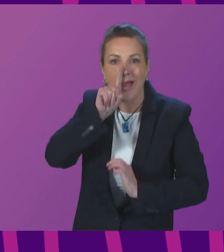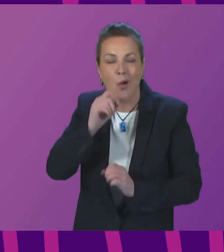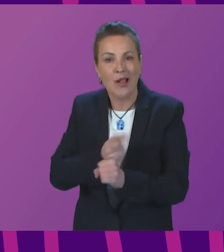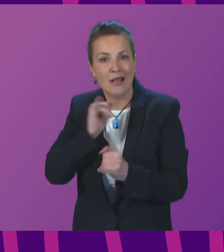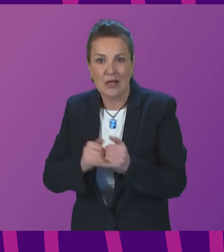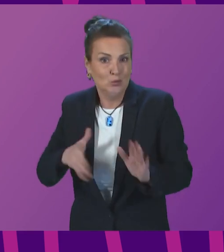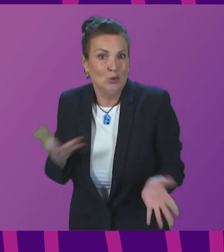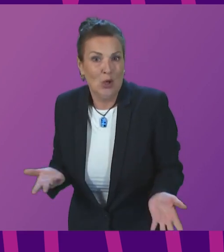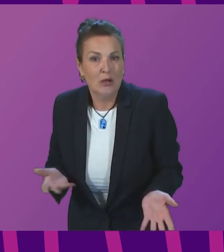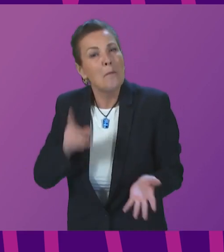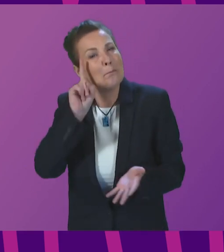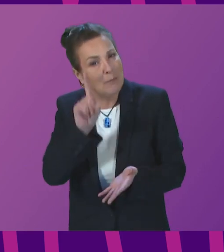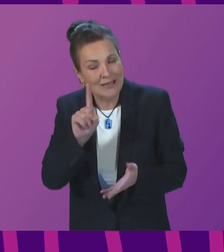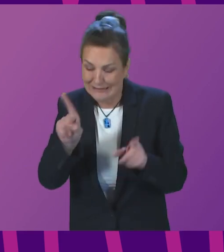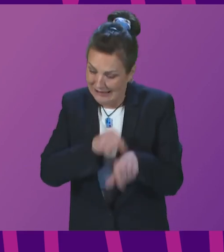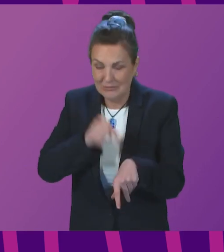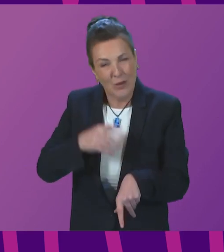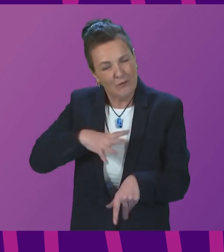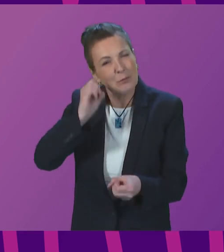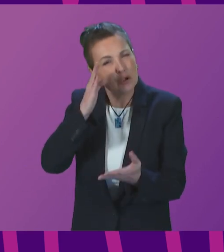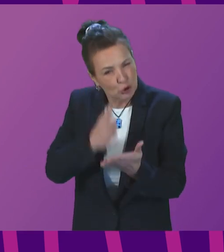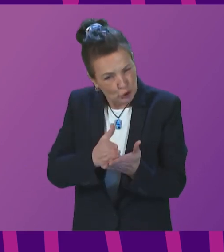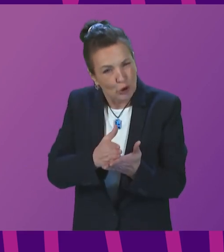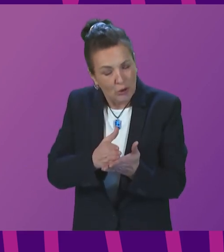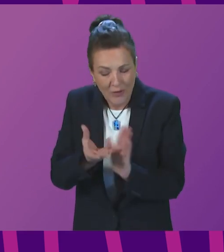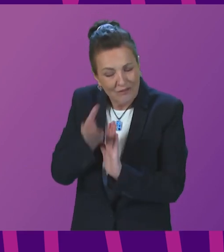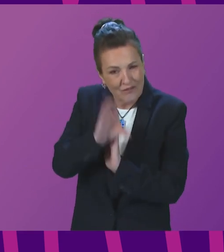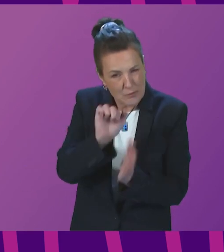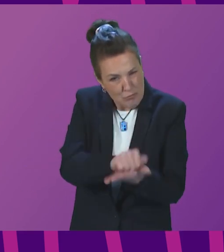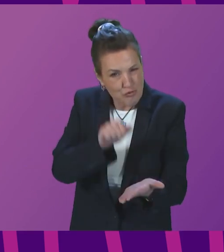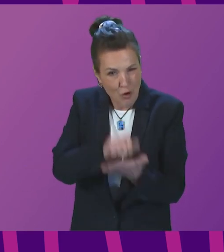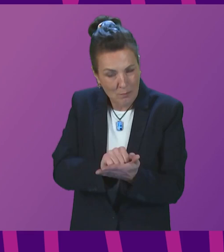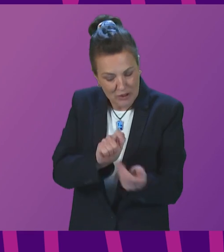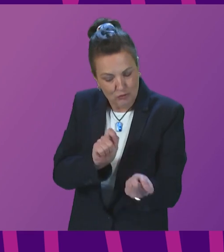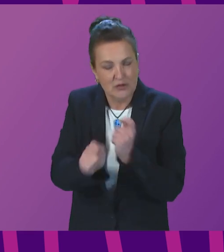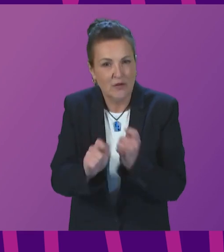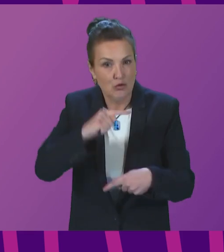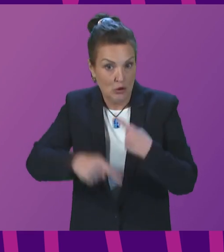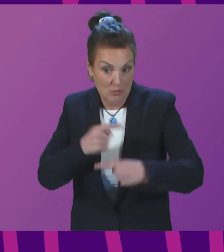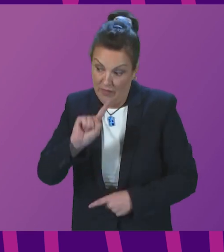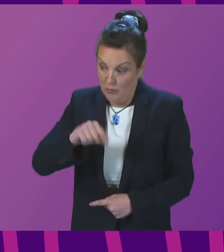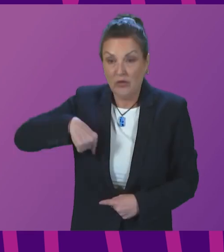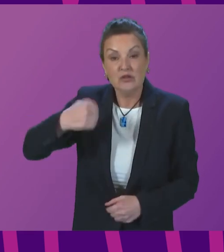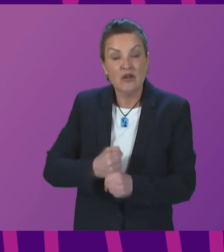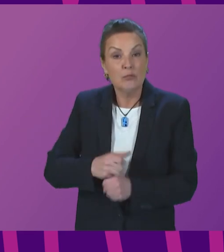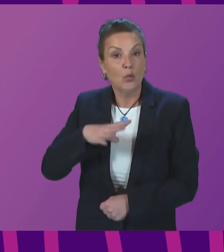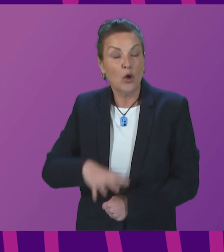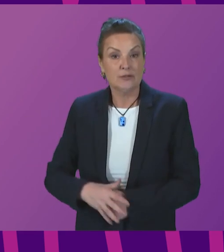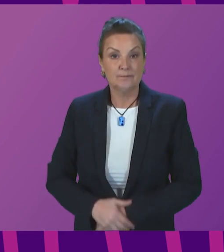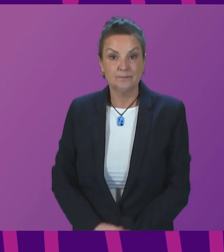that we are investing properly in the transition to renewables, and that is what this Government is seeking to do.